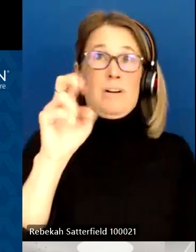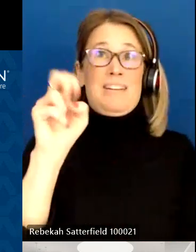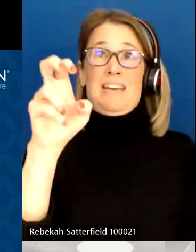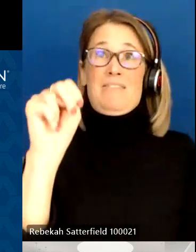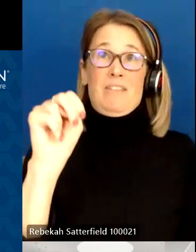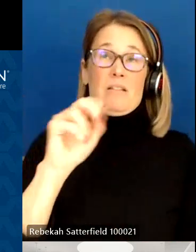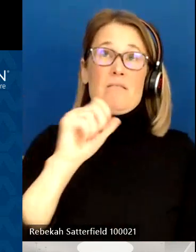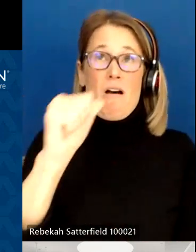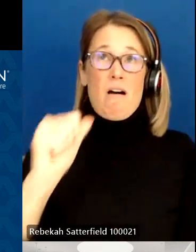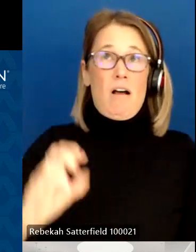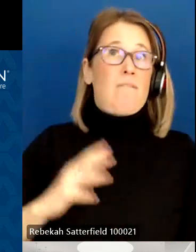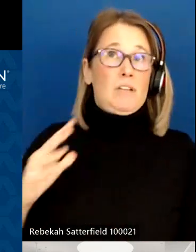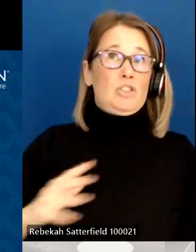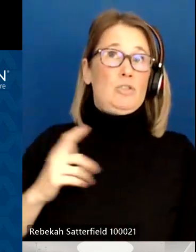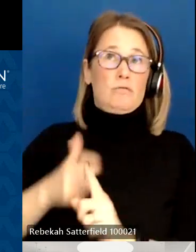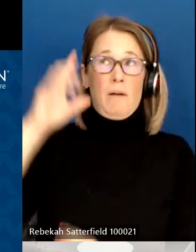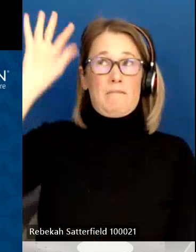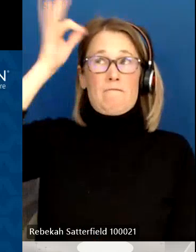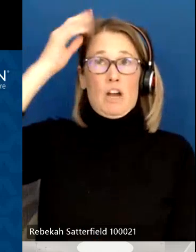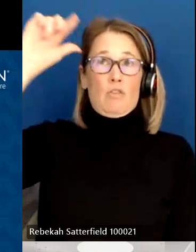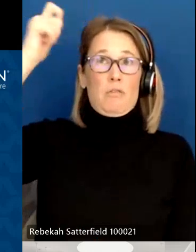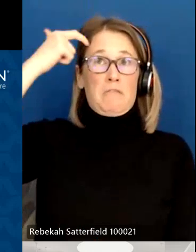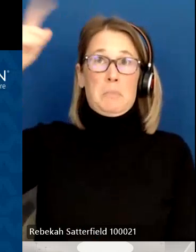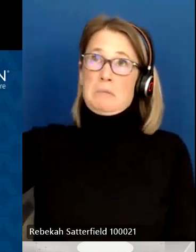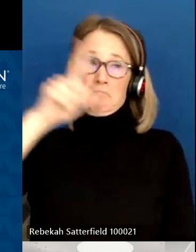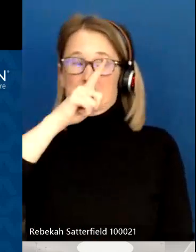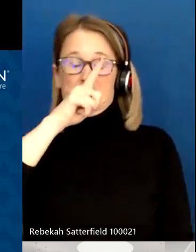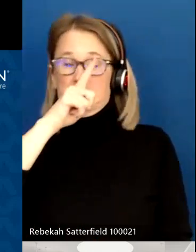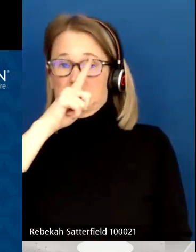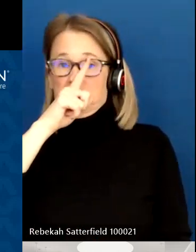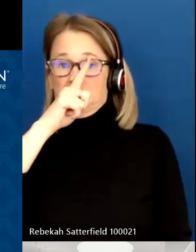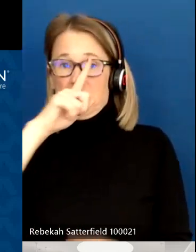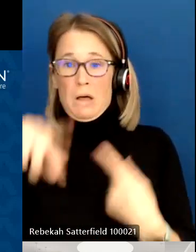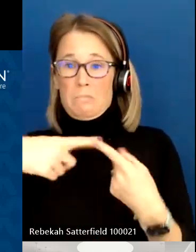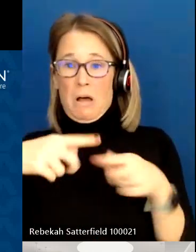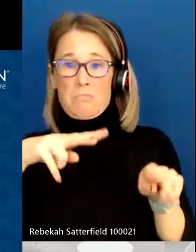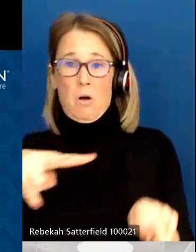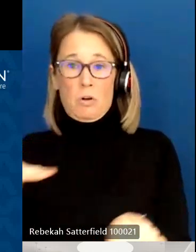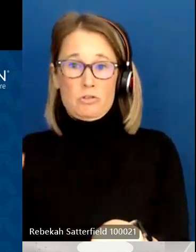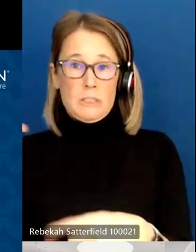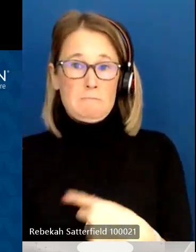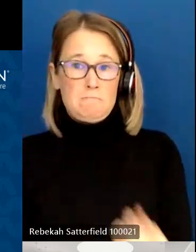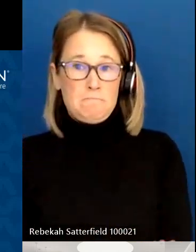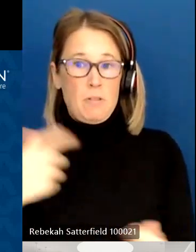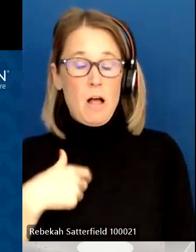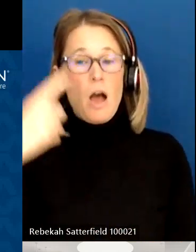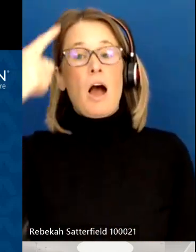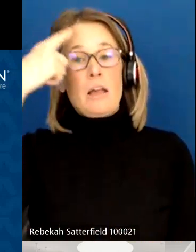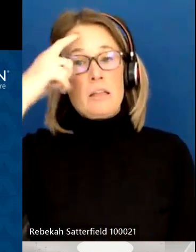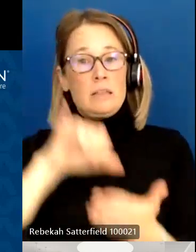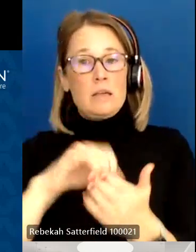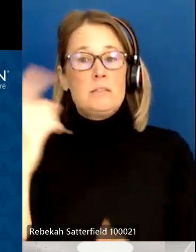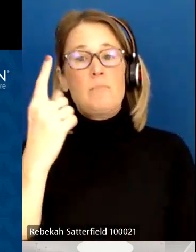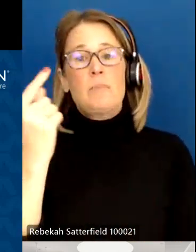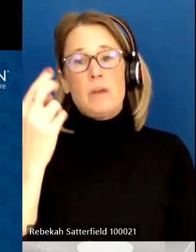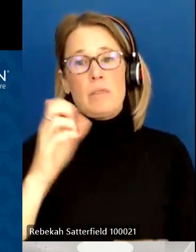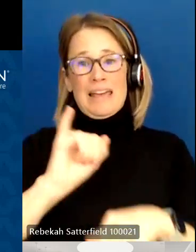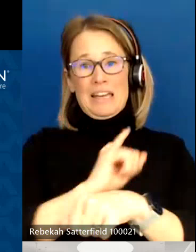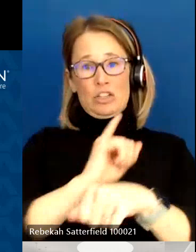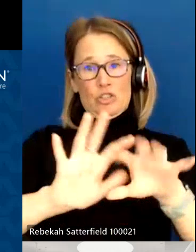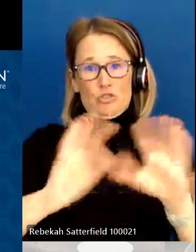government I think that um it's it it's something the in Industry itself is grappling with what does